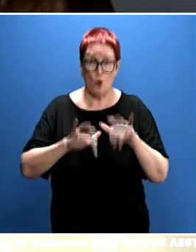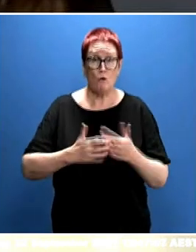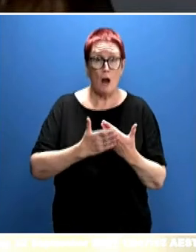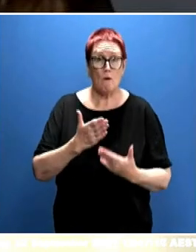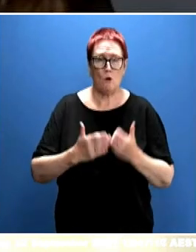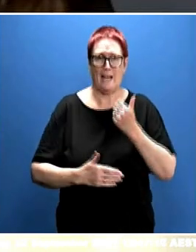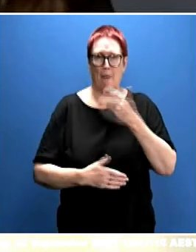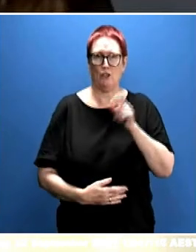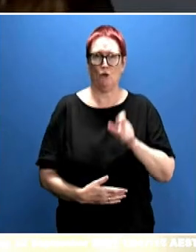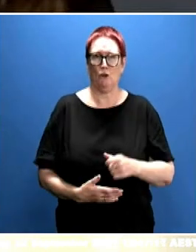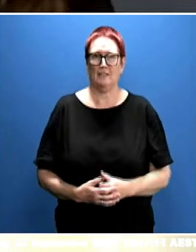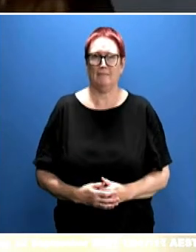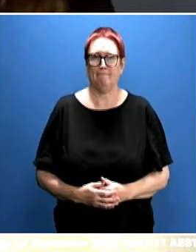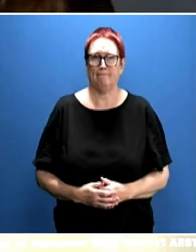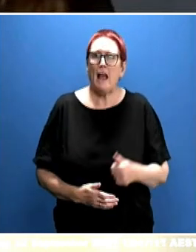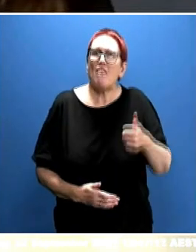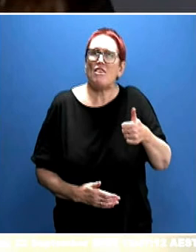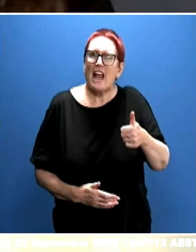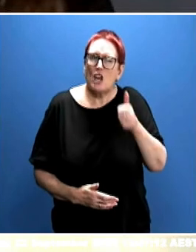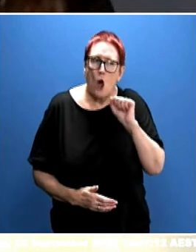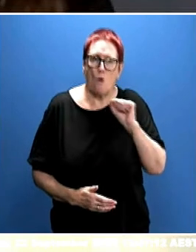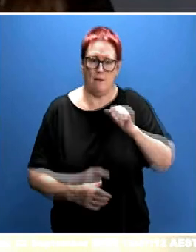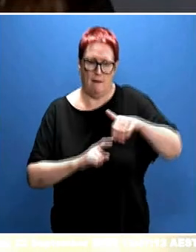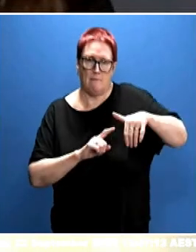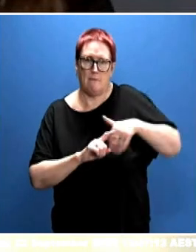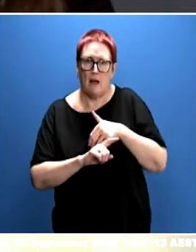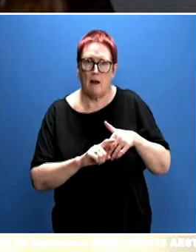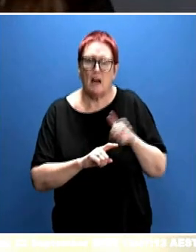who understand the nuances, who understand the cultural subtleties, who